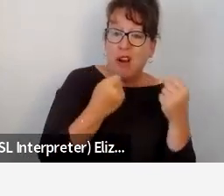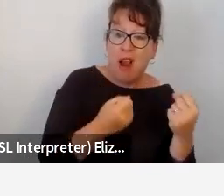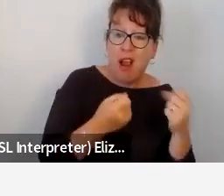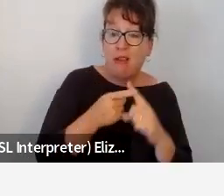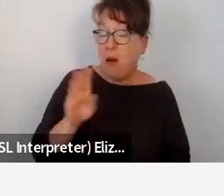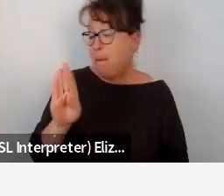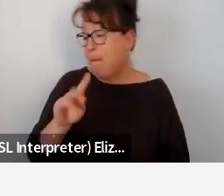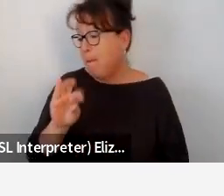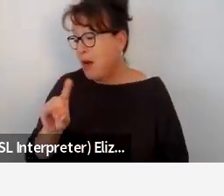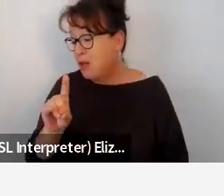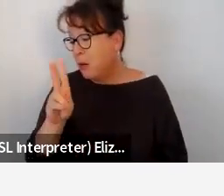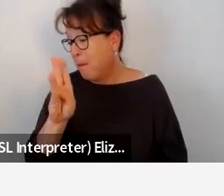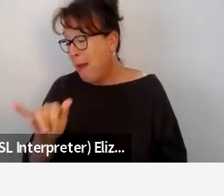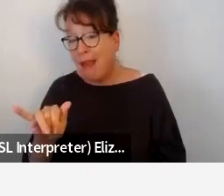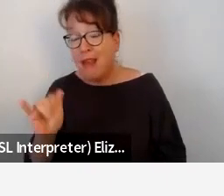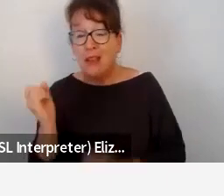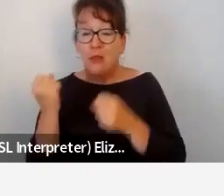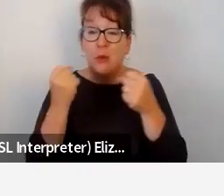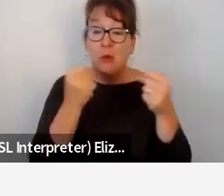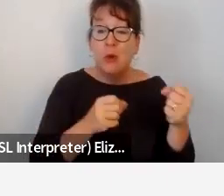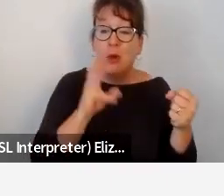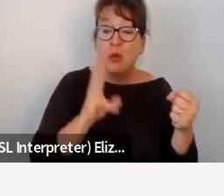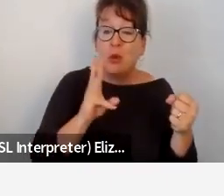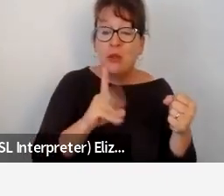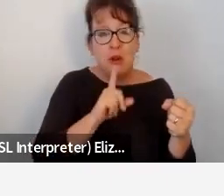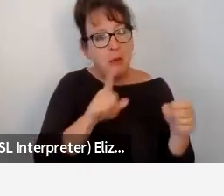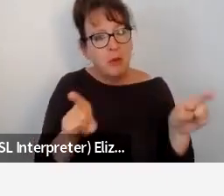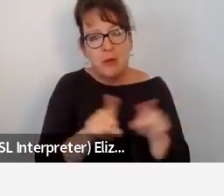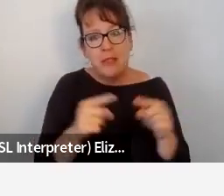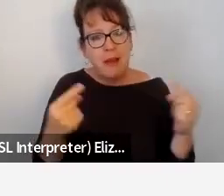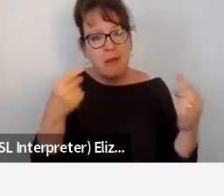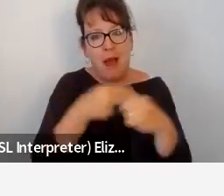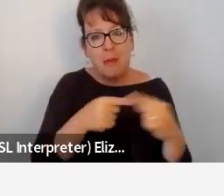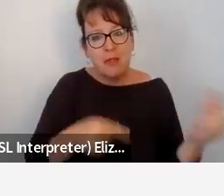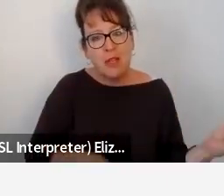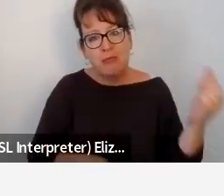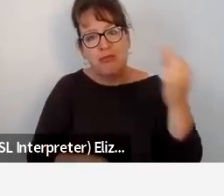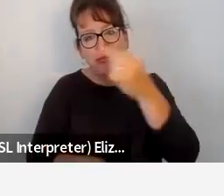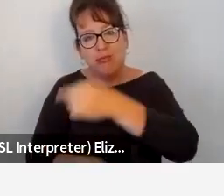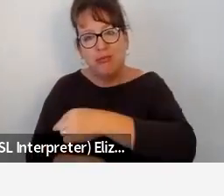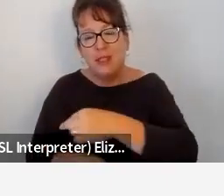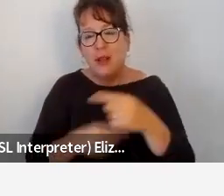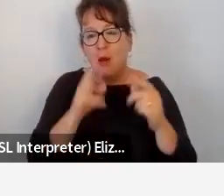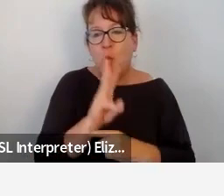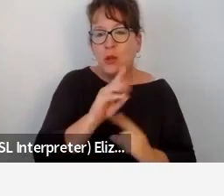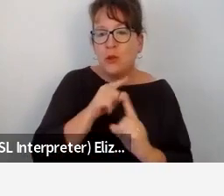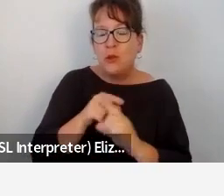All right. Now we get to move on to the Zero-Emission Technology Subprogram Design. A lot of elements here we want to make you aware of.